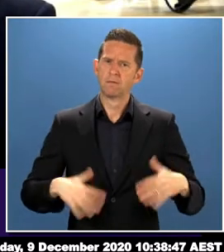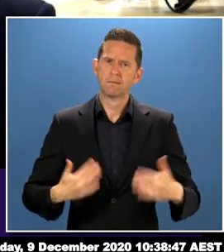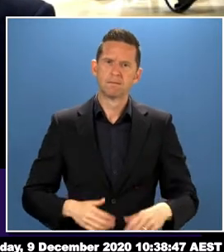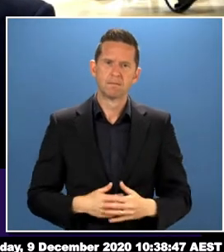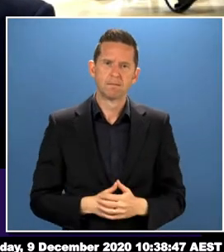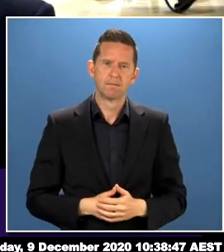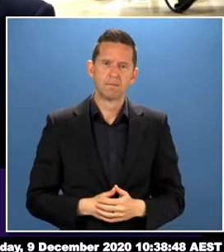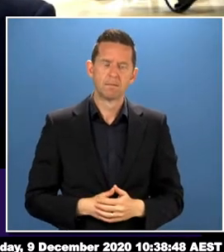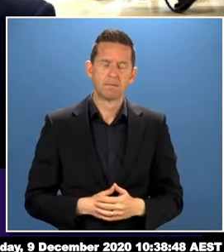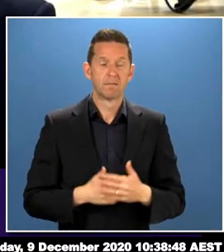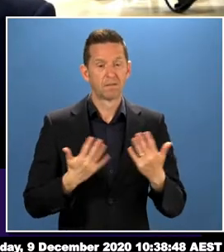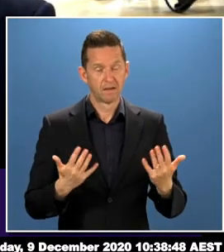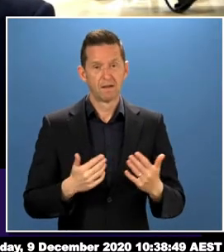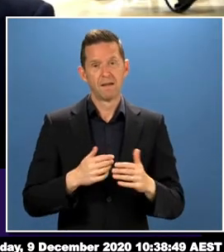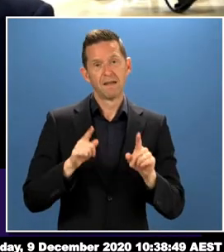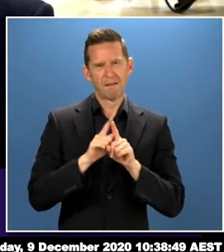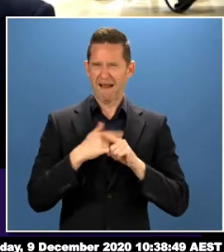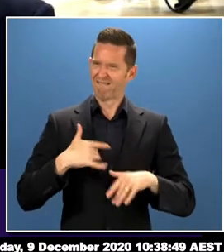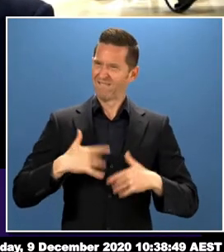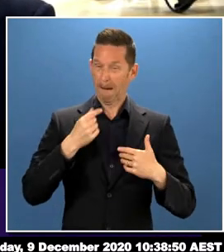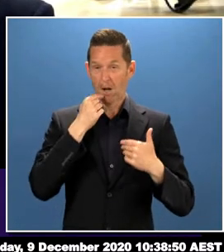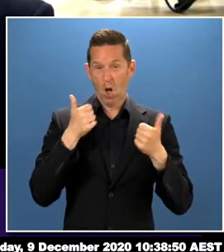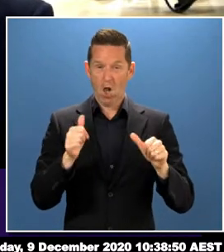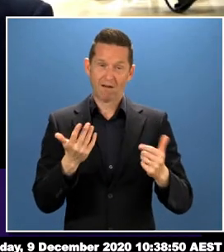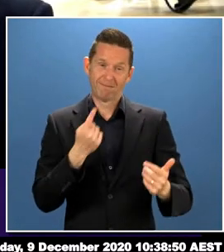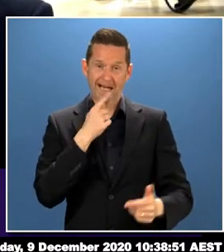Just to be normal for want of a better word.